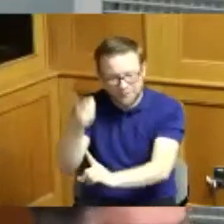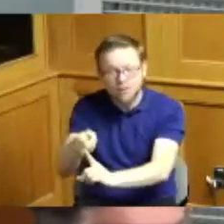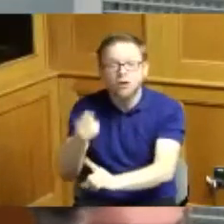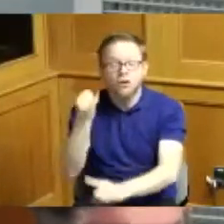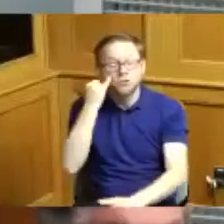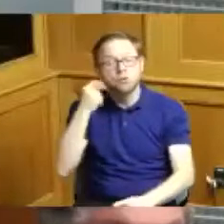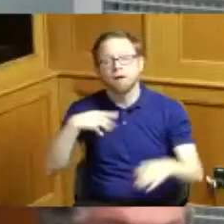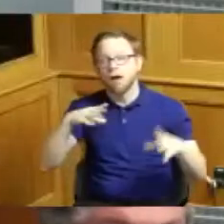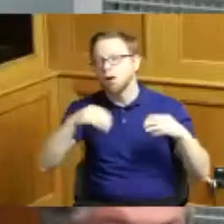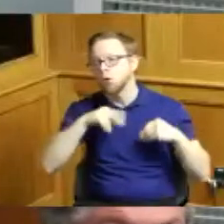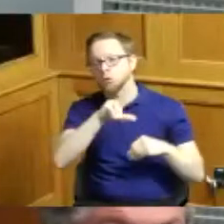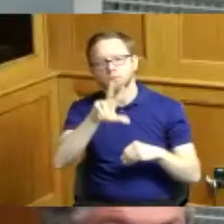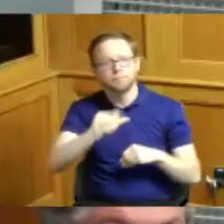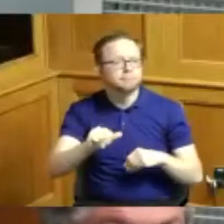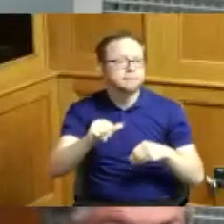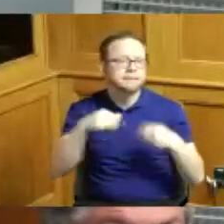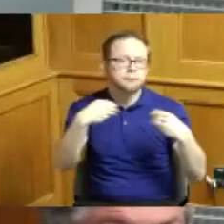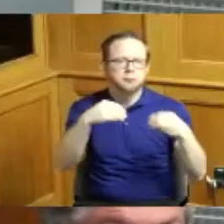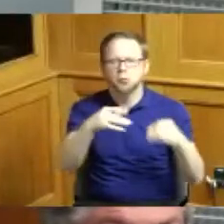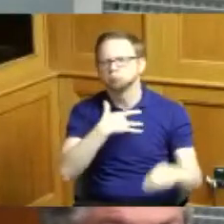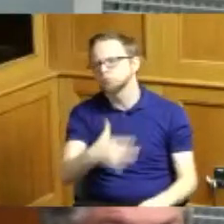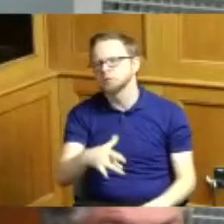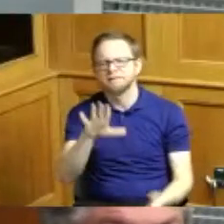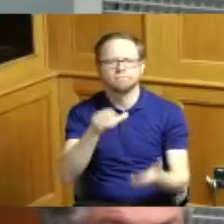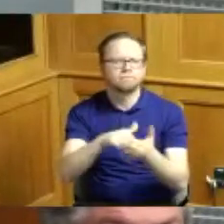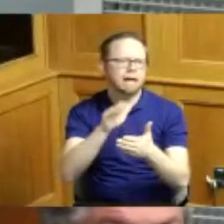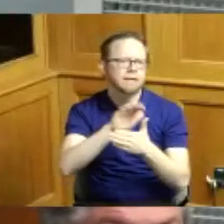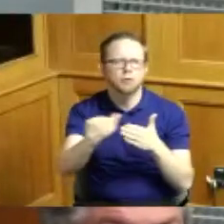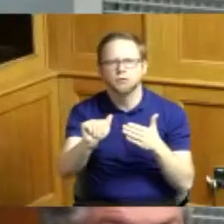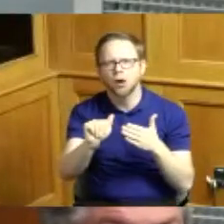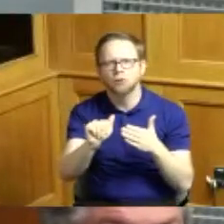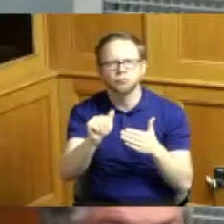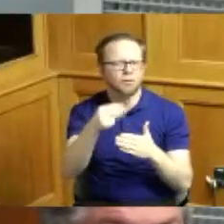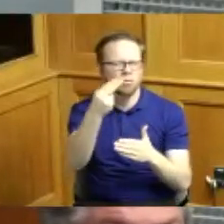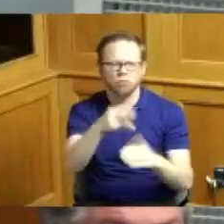in price hill that normally did five thousand dollars worth of business on a Thursday night